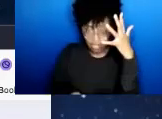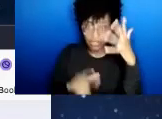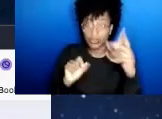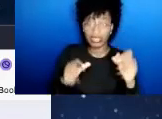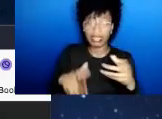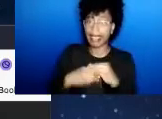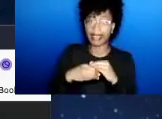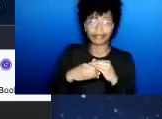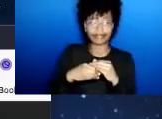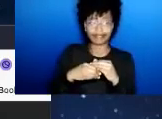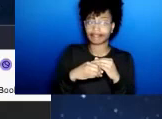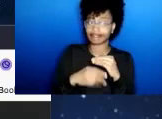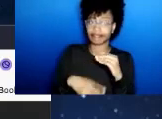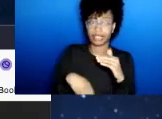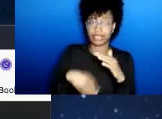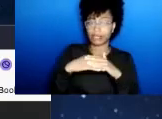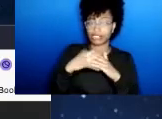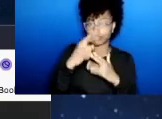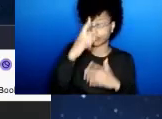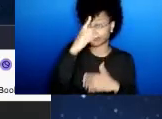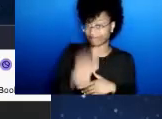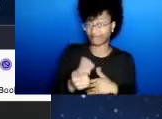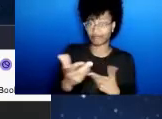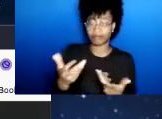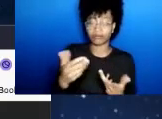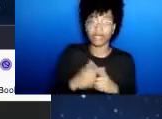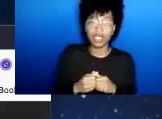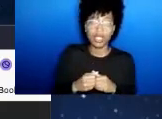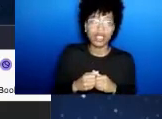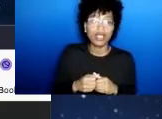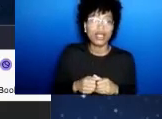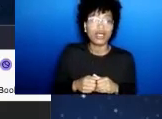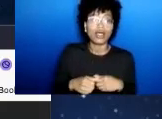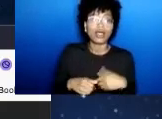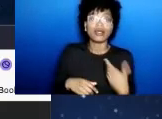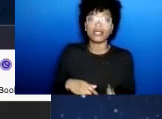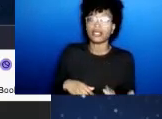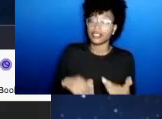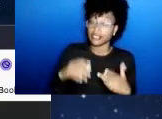06:34:27 click on a content box, it turns into a scrolling box.